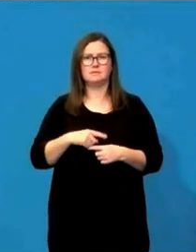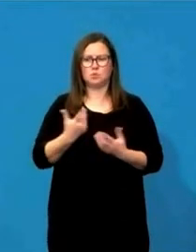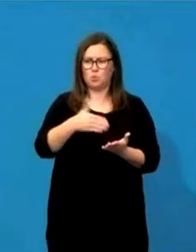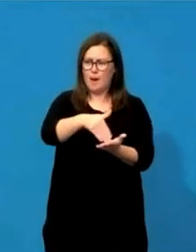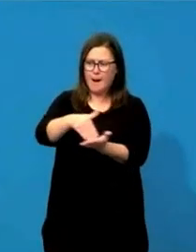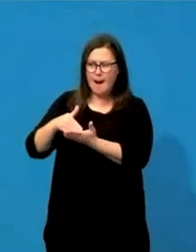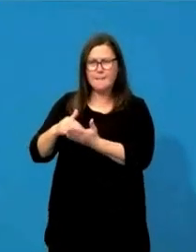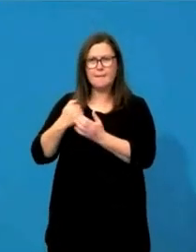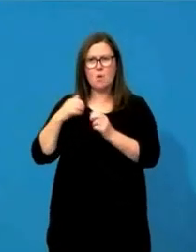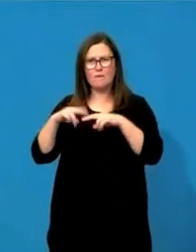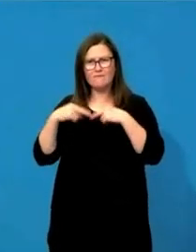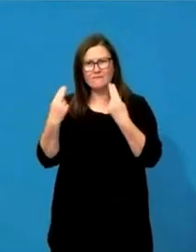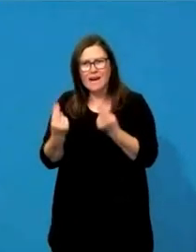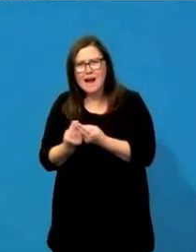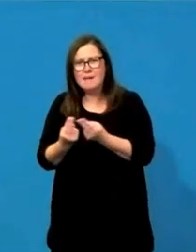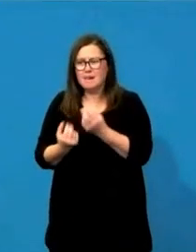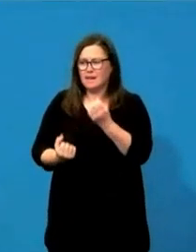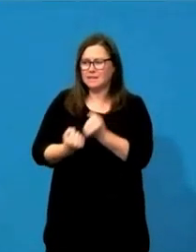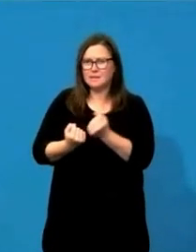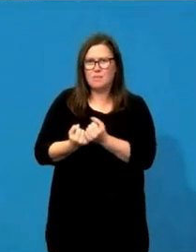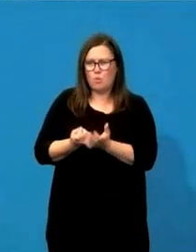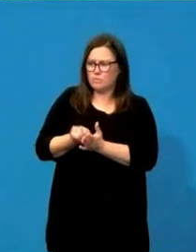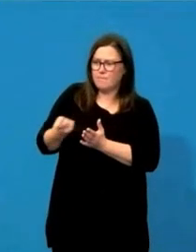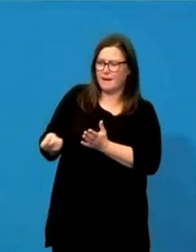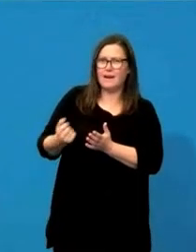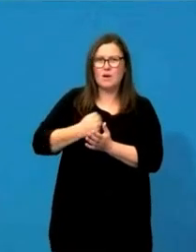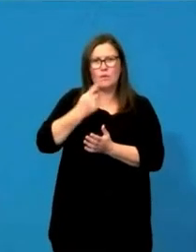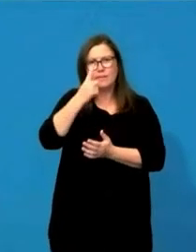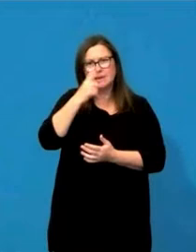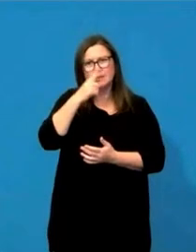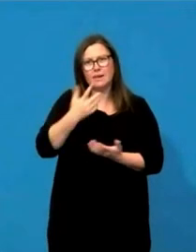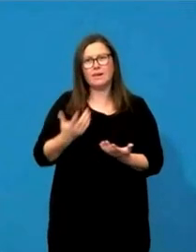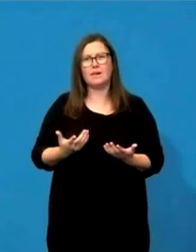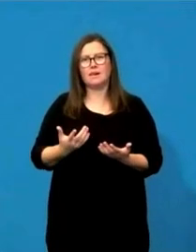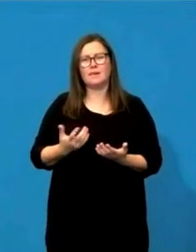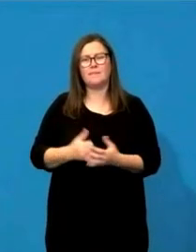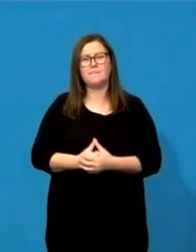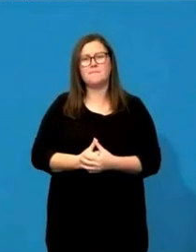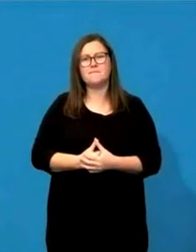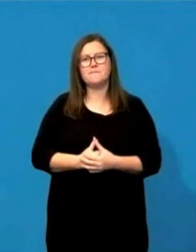things like that. We need to also, you know, think